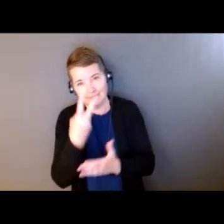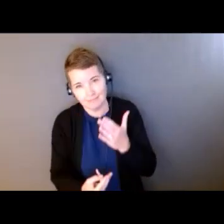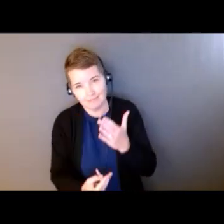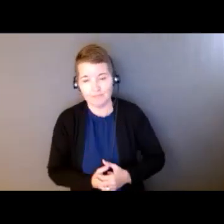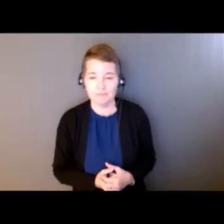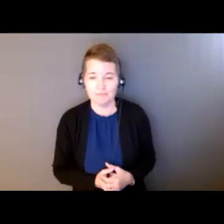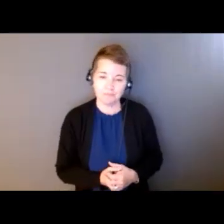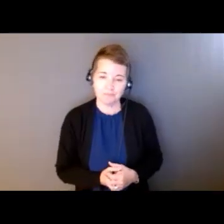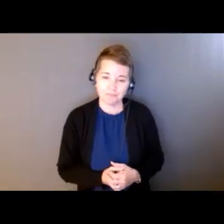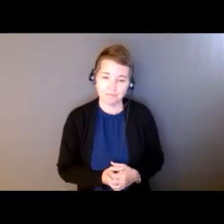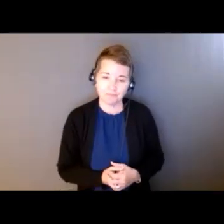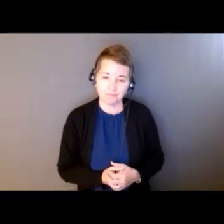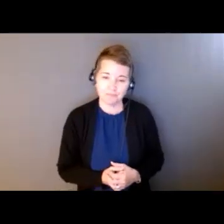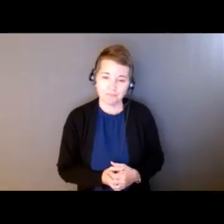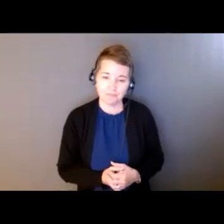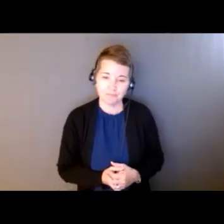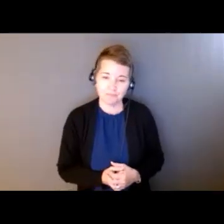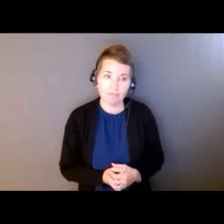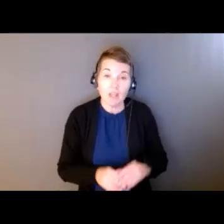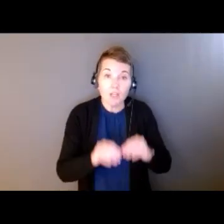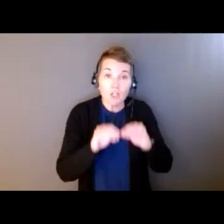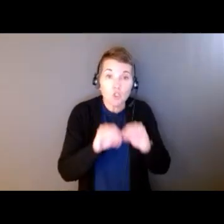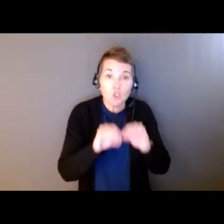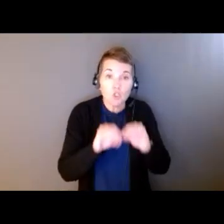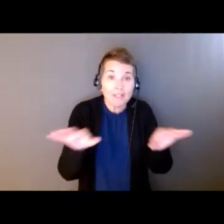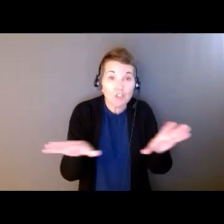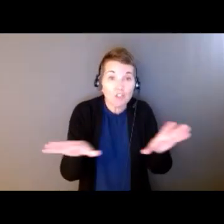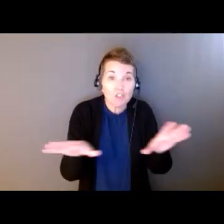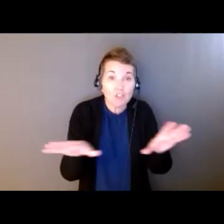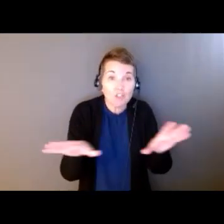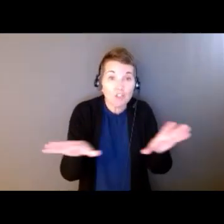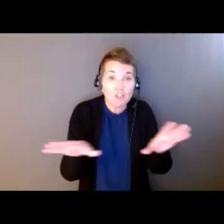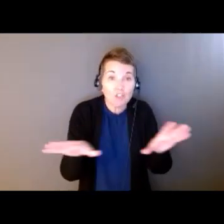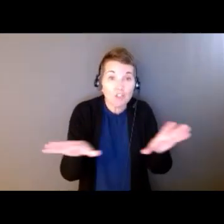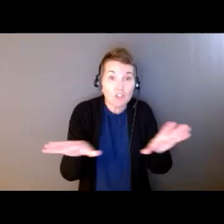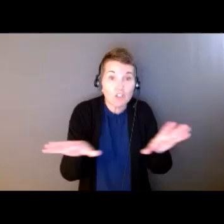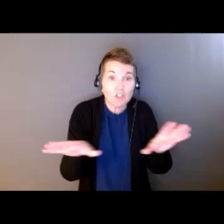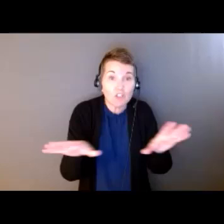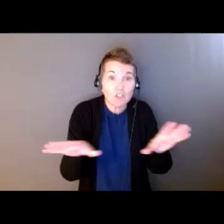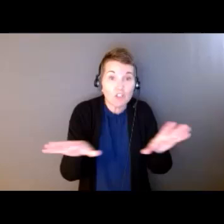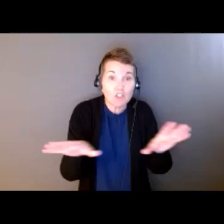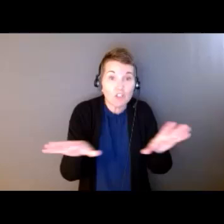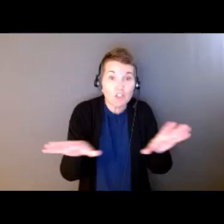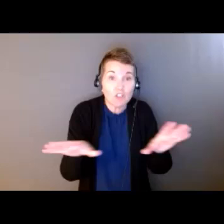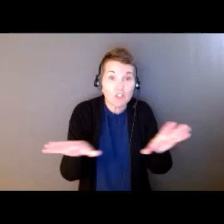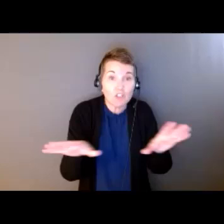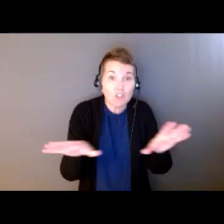The new Circulation and Touring component is part of the Arts Across Canada and Arts Abroad program.